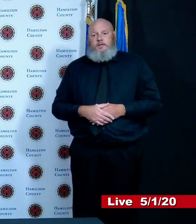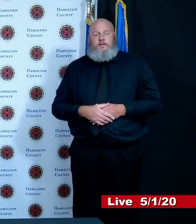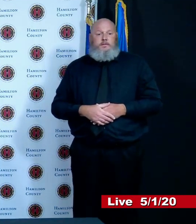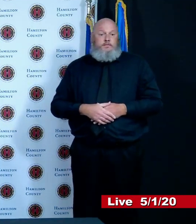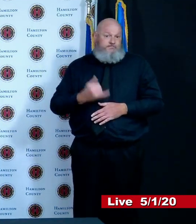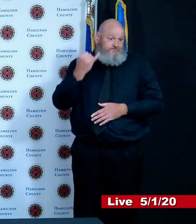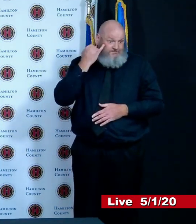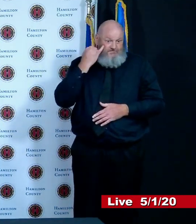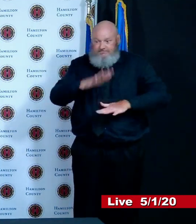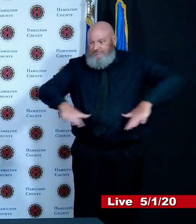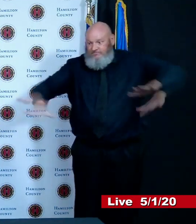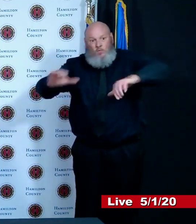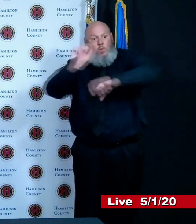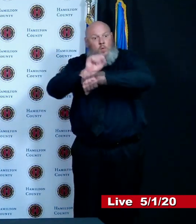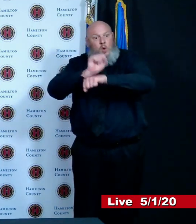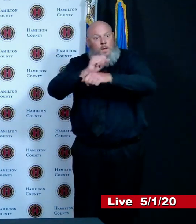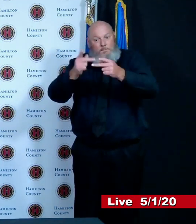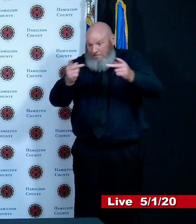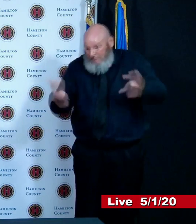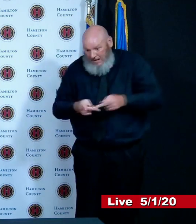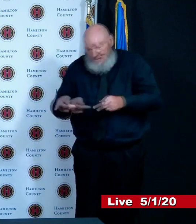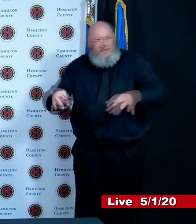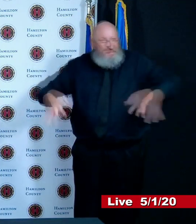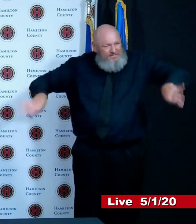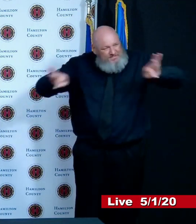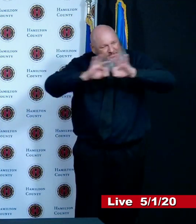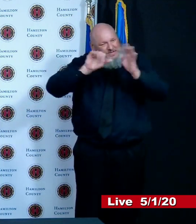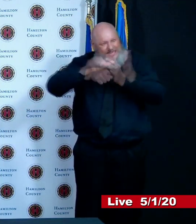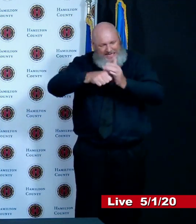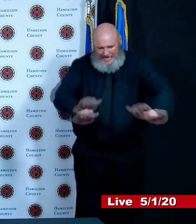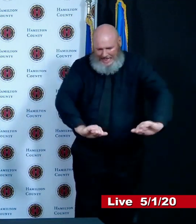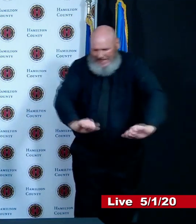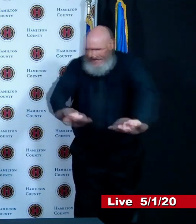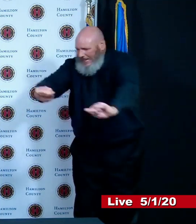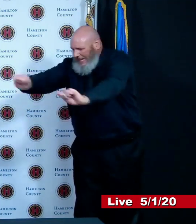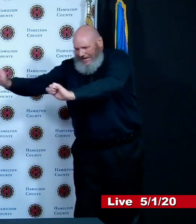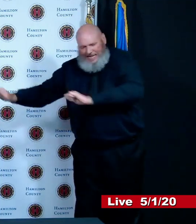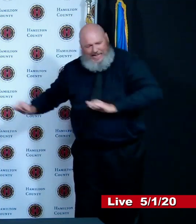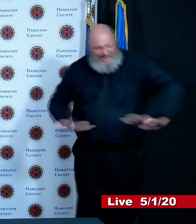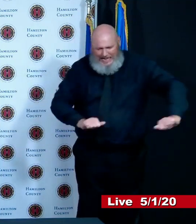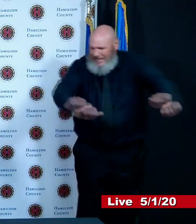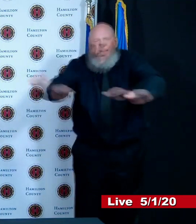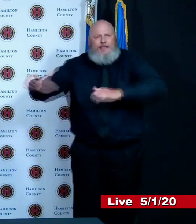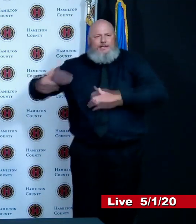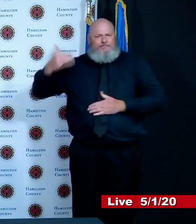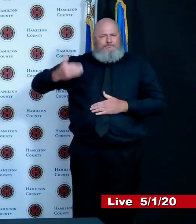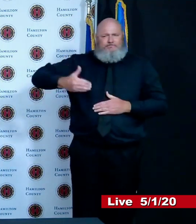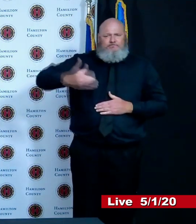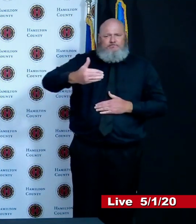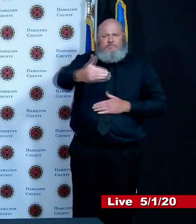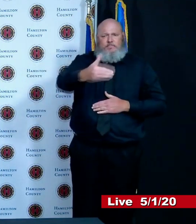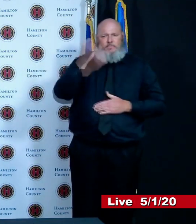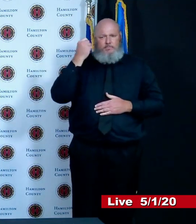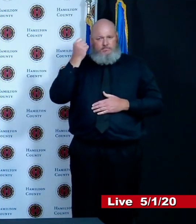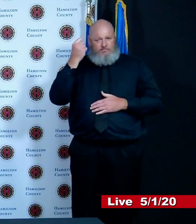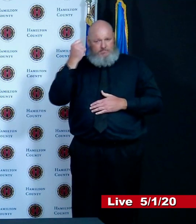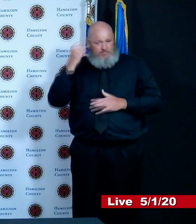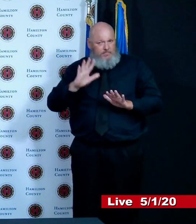congregate there is a requirement to limit the capacity of those locations by 50% of the fire code so they're really just trying to reduce the number of